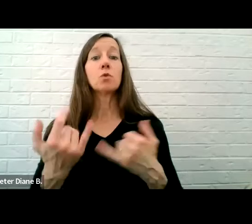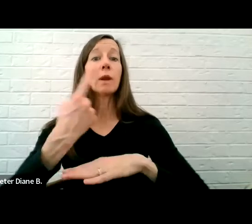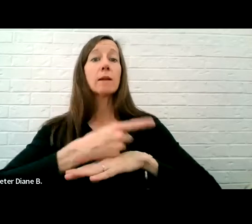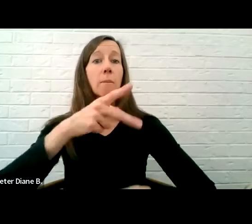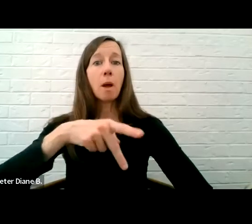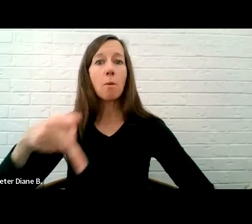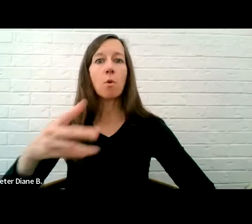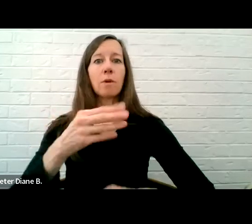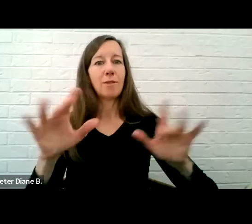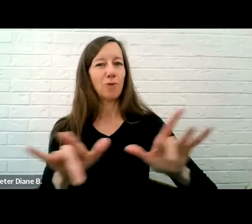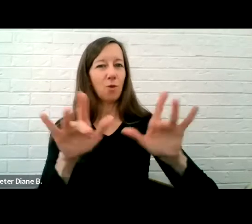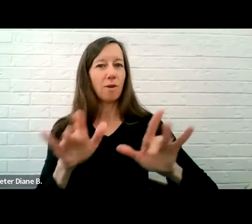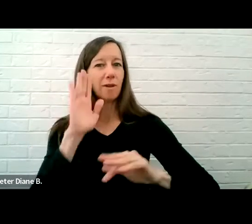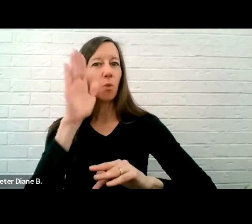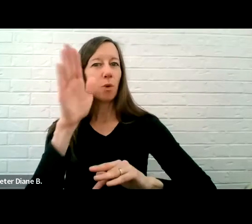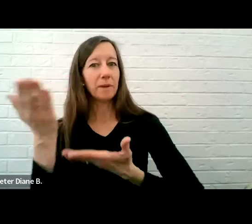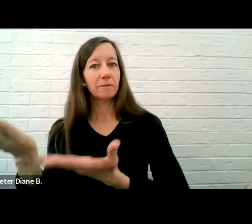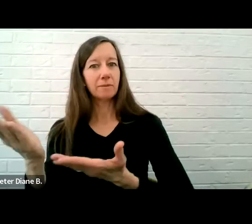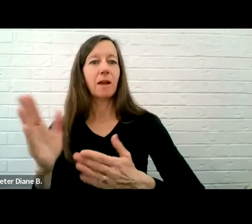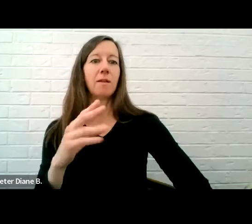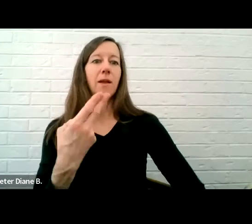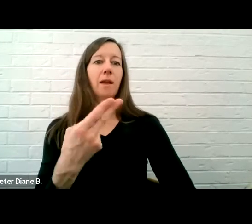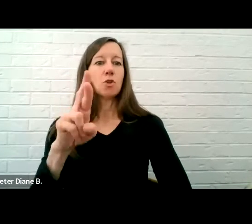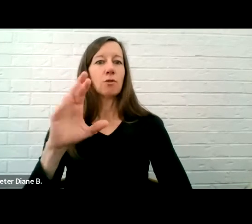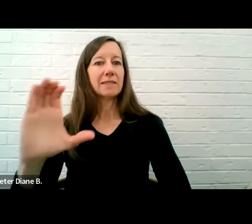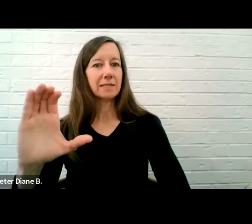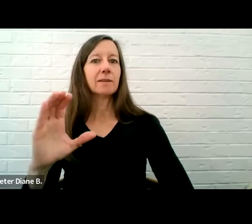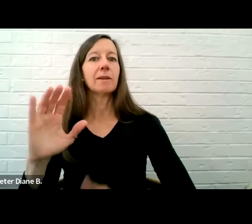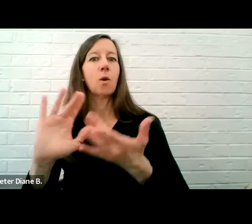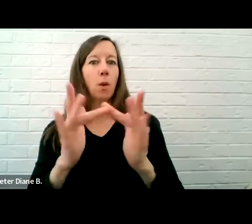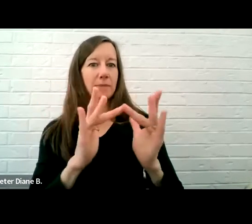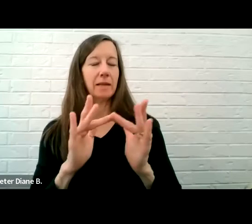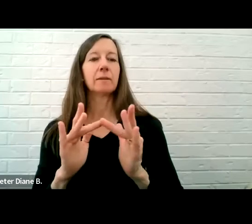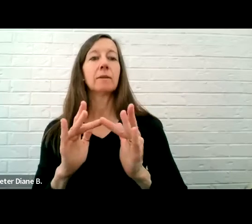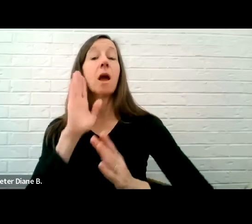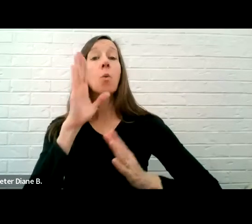The Hsrc website, and we will post links to the housing resources.